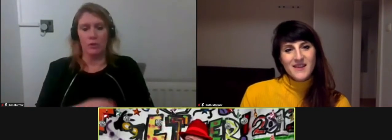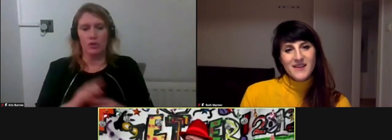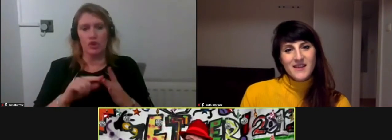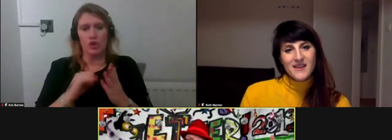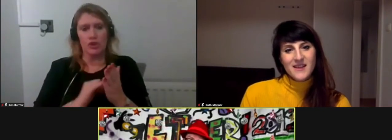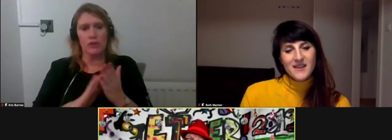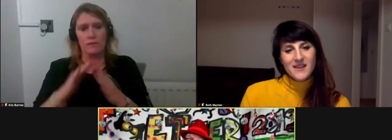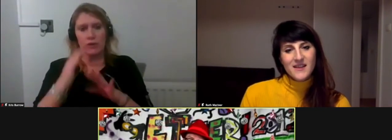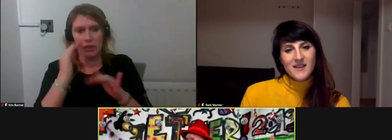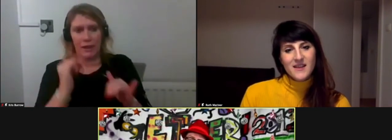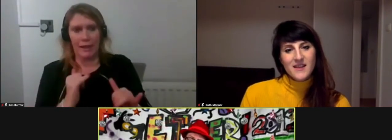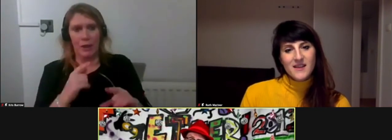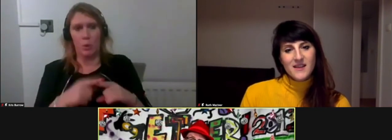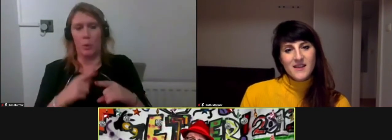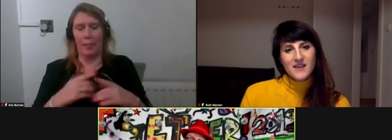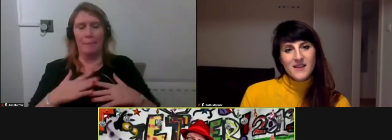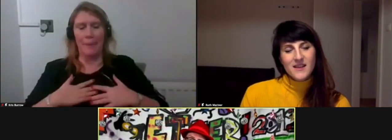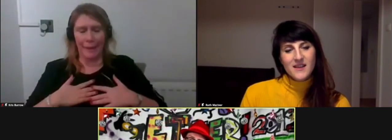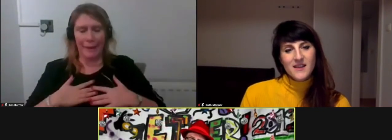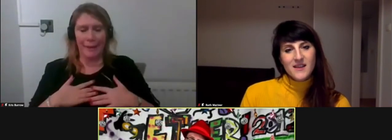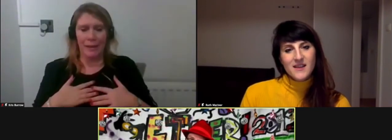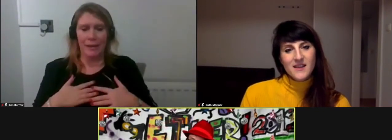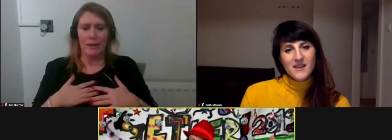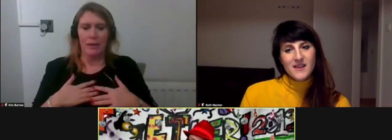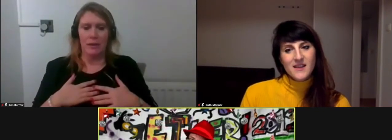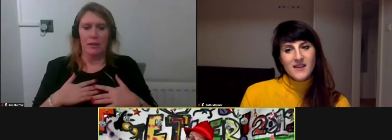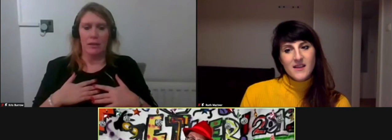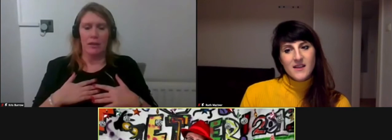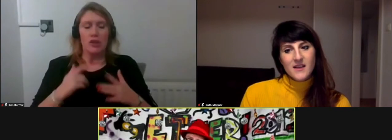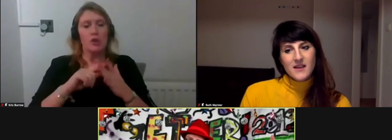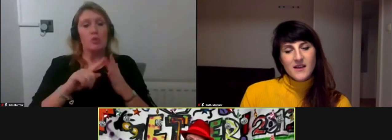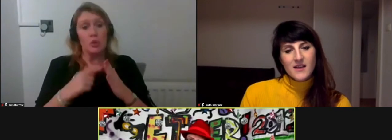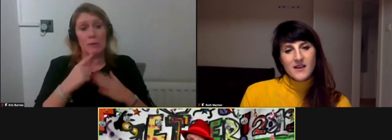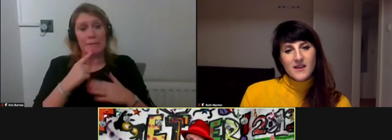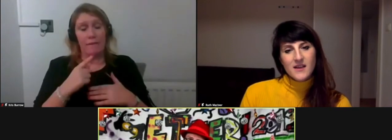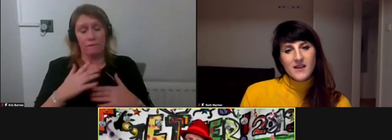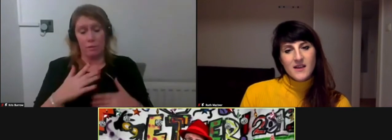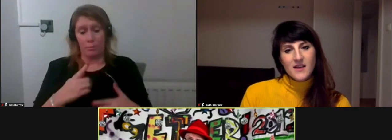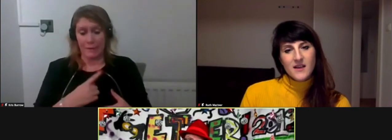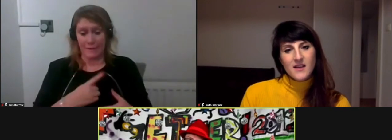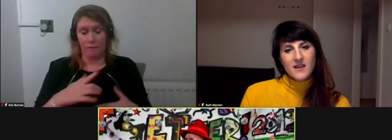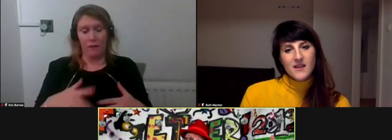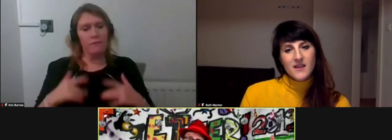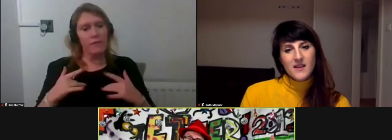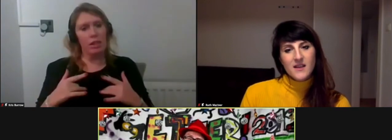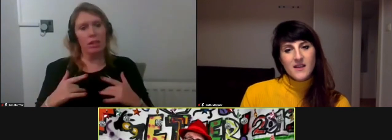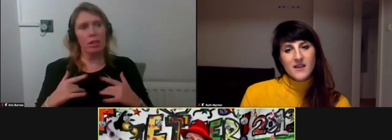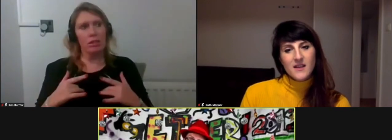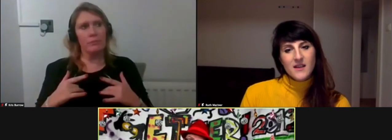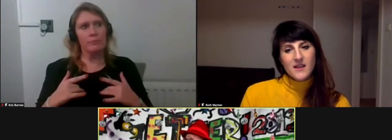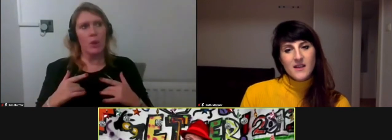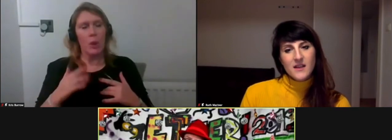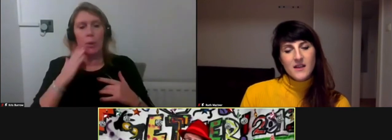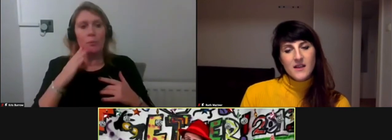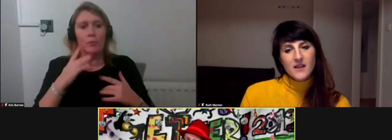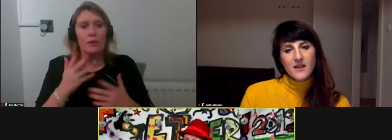got much quicker fingers than me. Well for me, and of course, as we were saying thinking, particularly from Chloe, it's